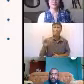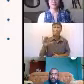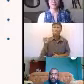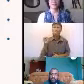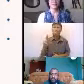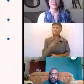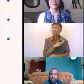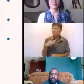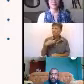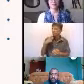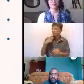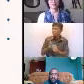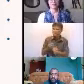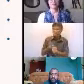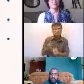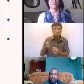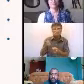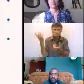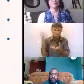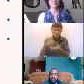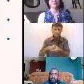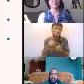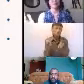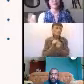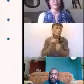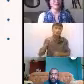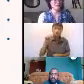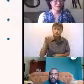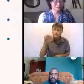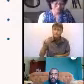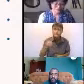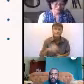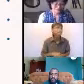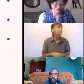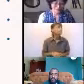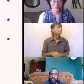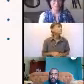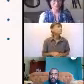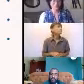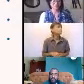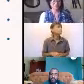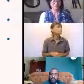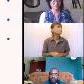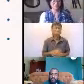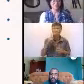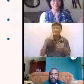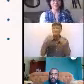anything that is, that is, like, even, I'll just give an example like the info session